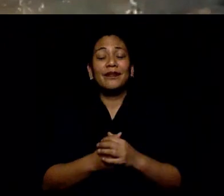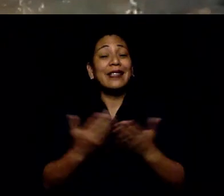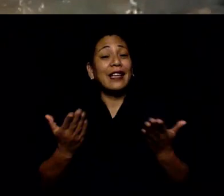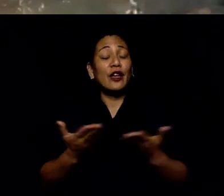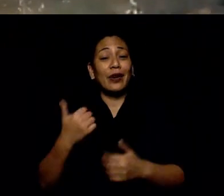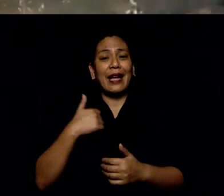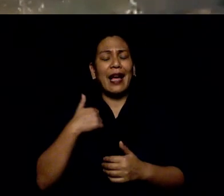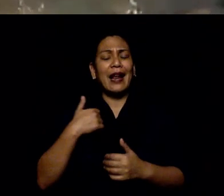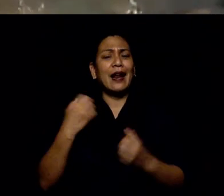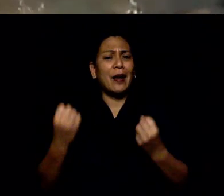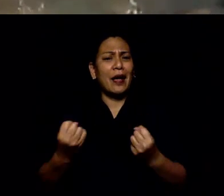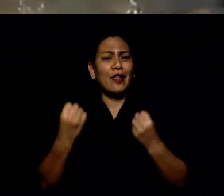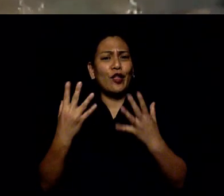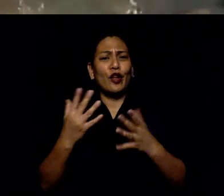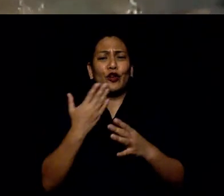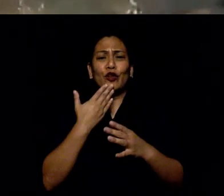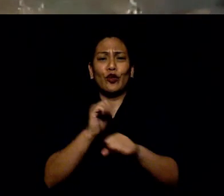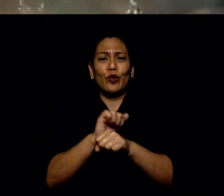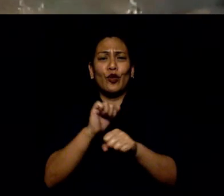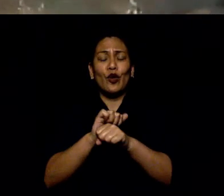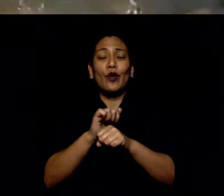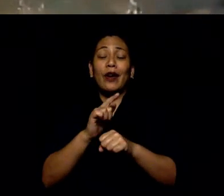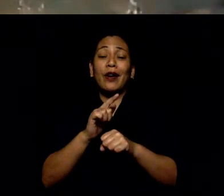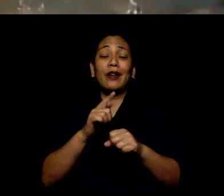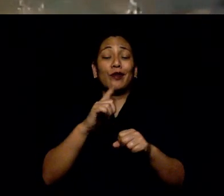good work by done by the Canadian Centre for Policy Alternatives.